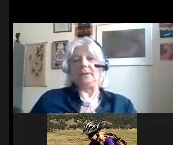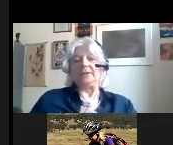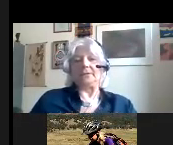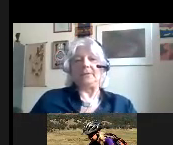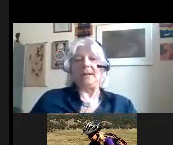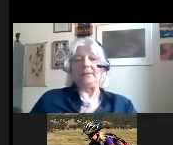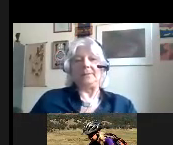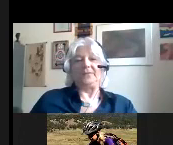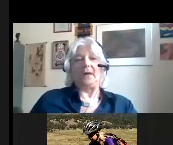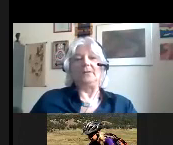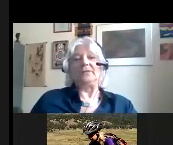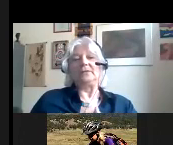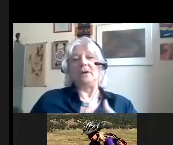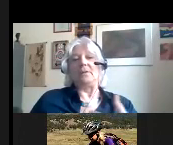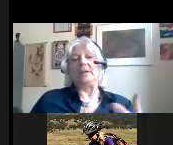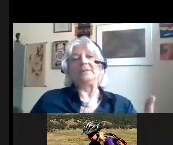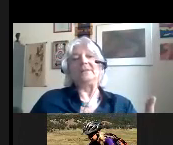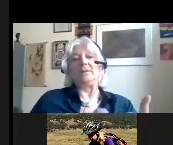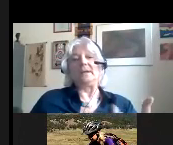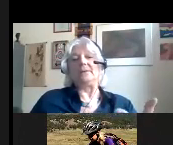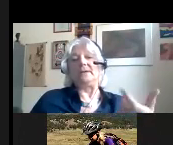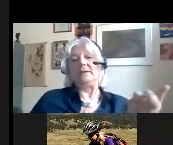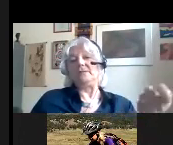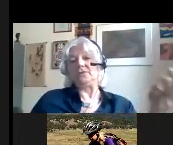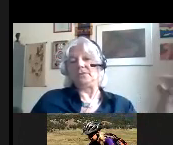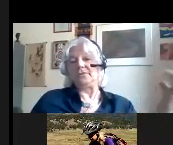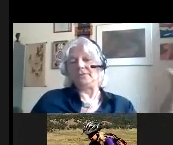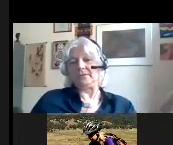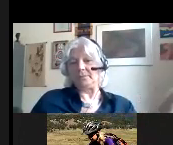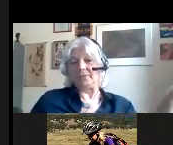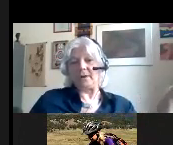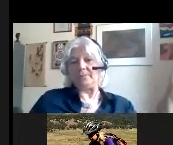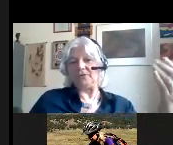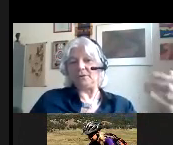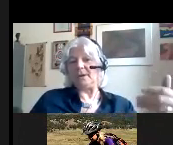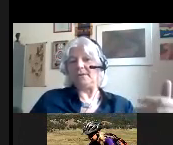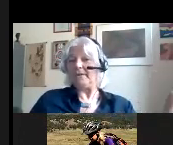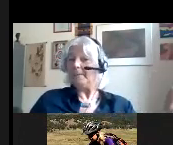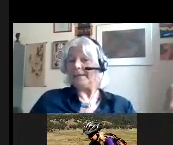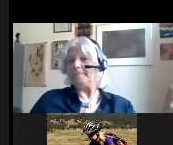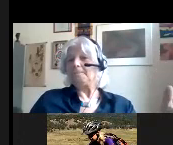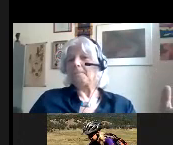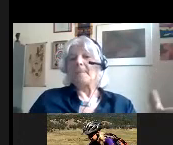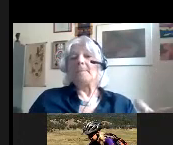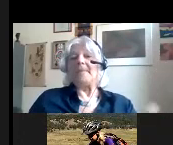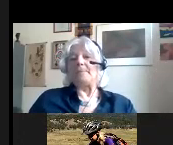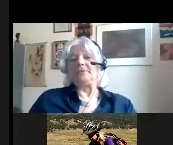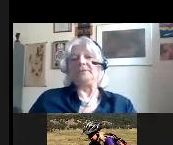really concerned about themselves. So, an example, if an individual victim of rape is shunned by the family but that person still